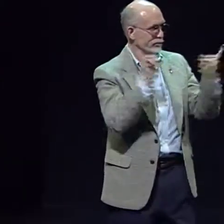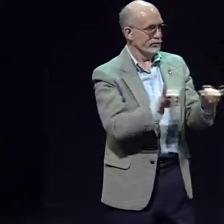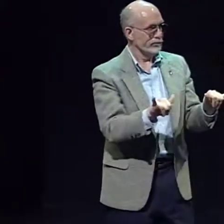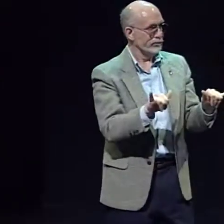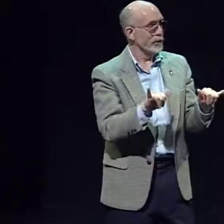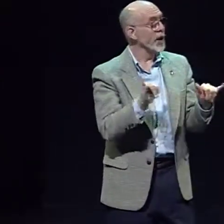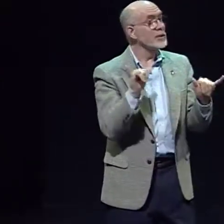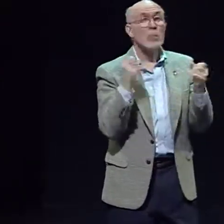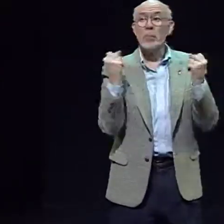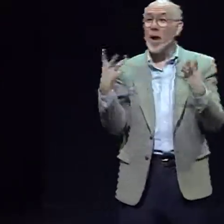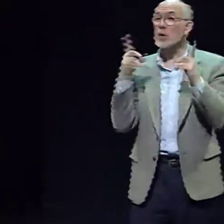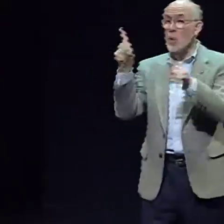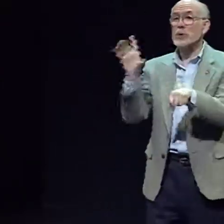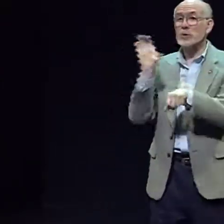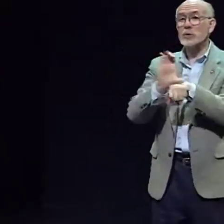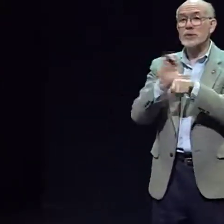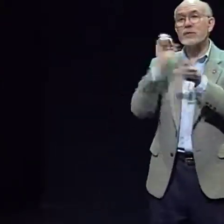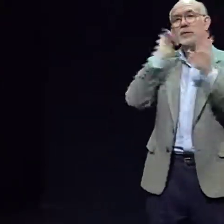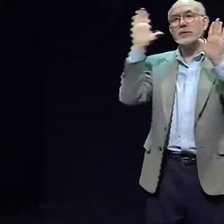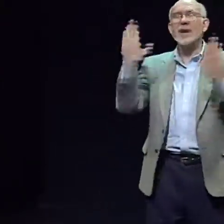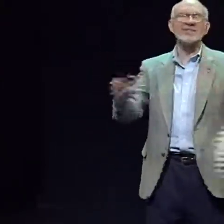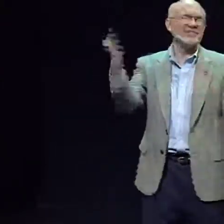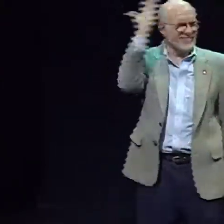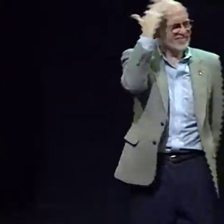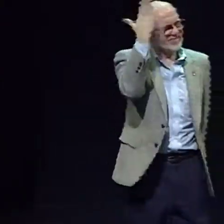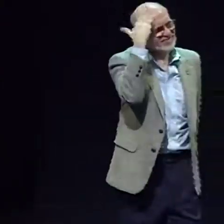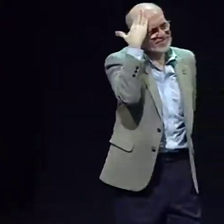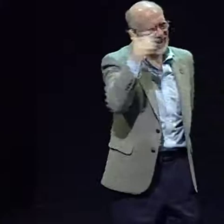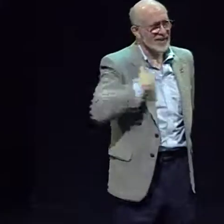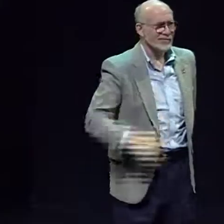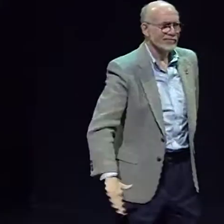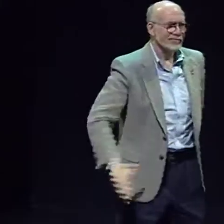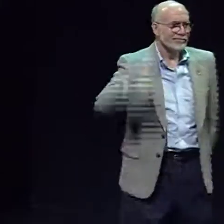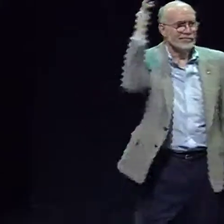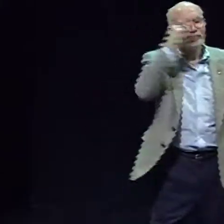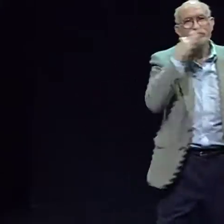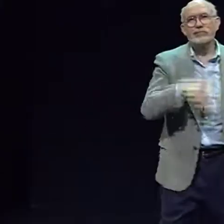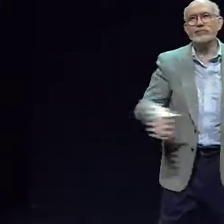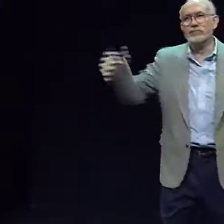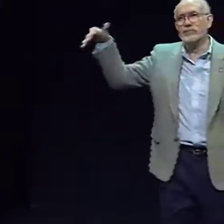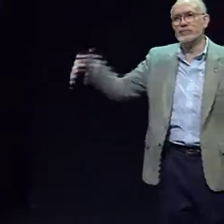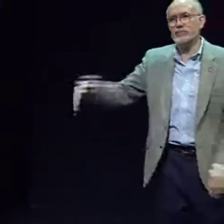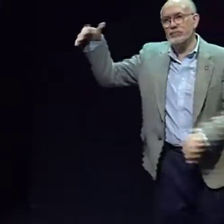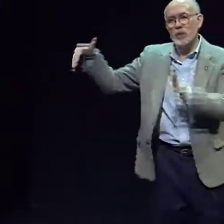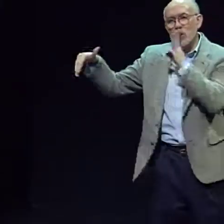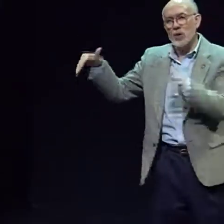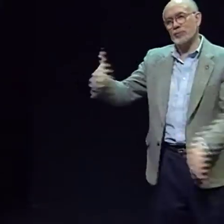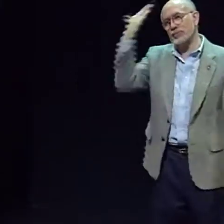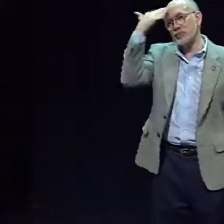AND YOU DO THE SAME THING OVER AND OVER AGAIN. WHEN YOU GO TO CHURCH ON SUNDAY, YOU KNOW, OK-- I GREW UP CATHOLIC,